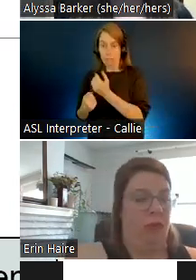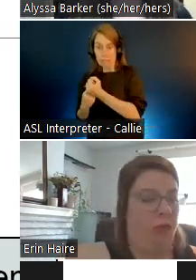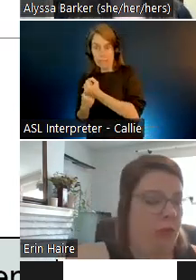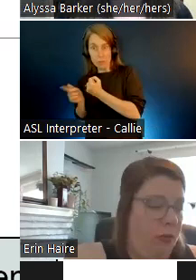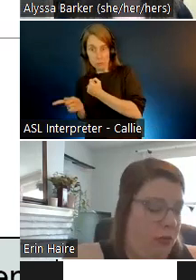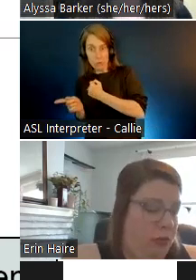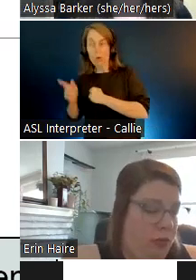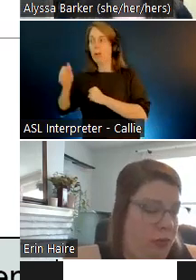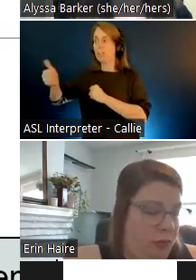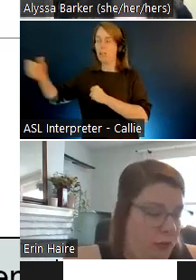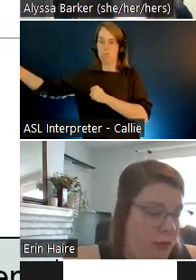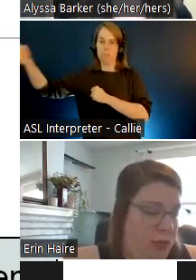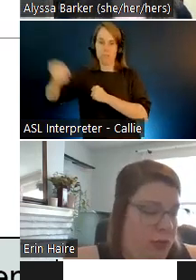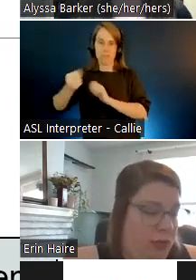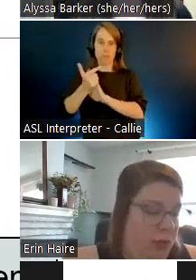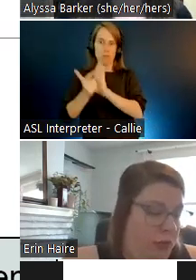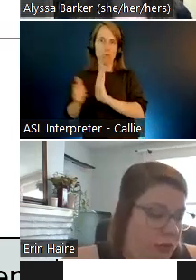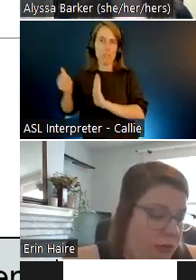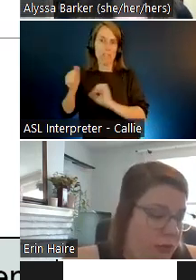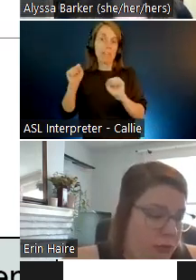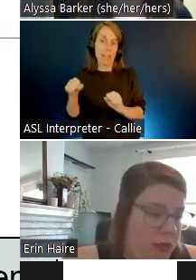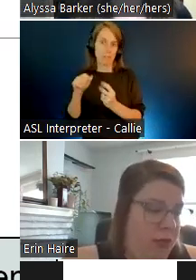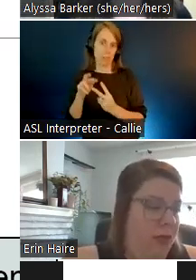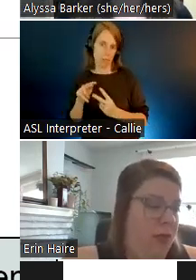that's the point when you can start talking to one of our attorneys for a little bit more guidance